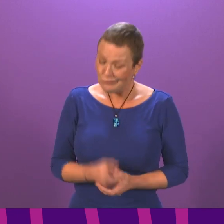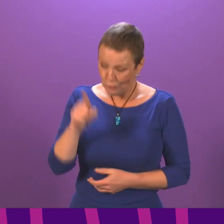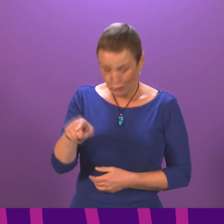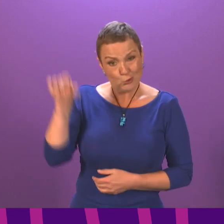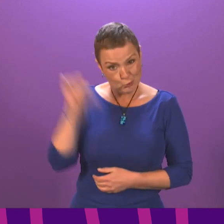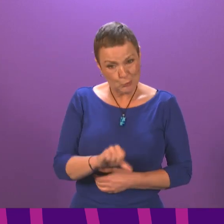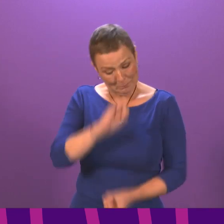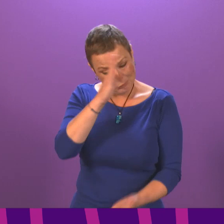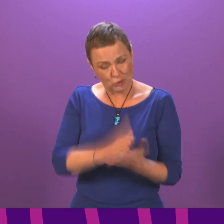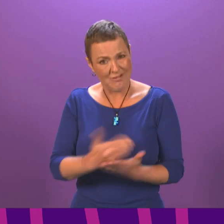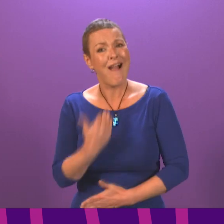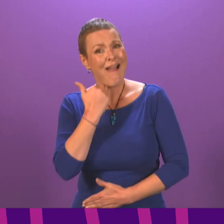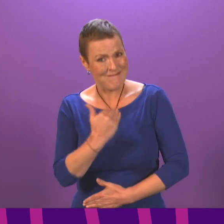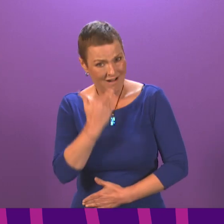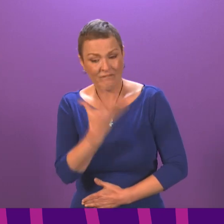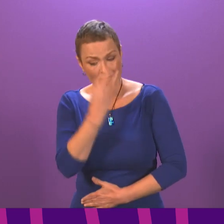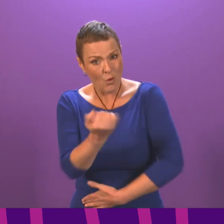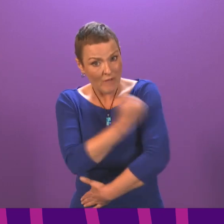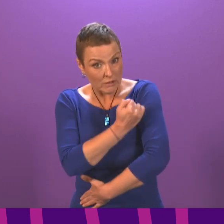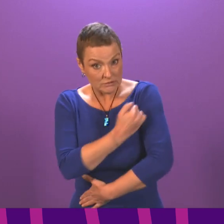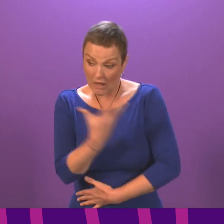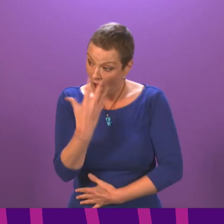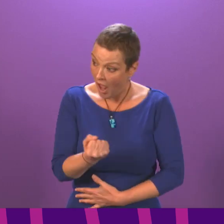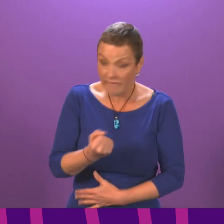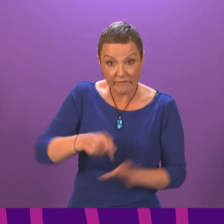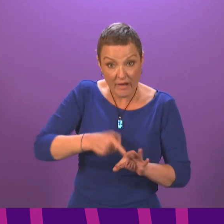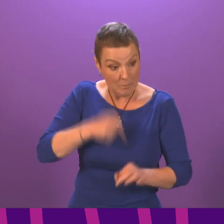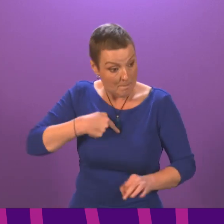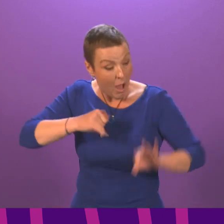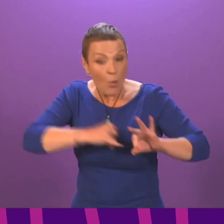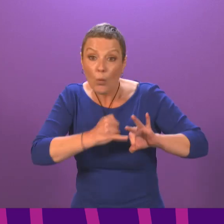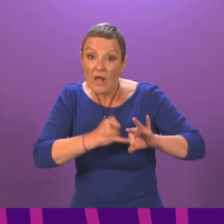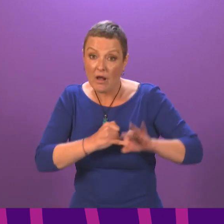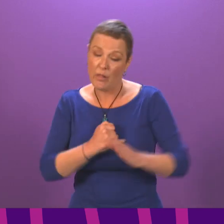ensure that adequate supplies of the flu vaccine are made available to pharmacies in my West Scotland region?